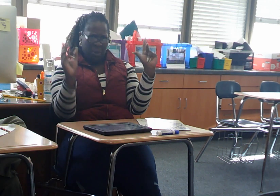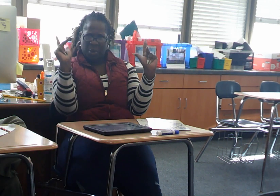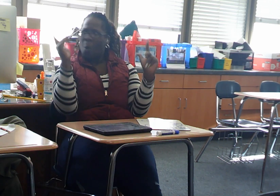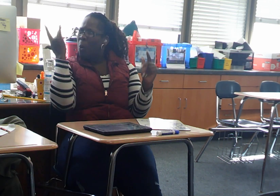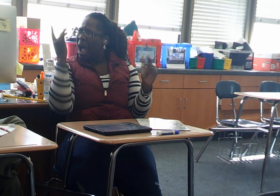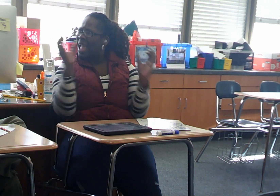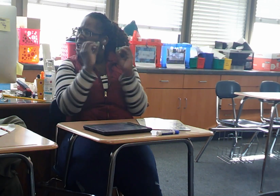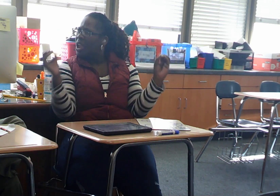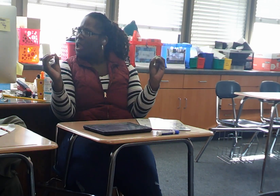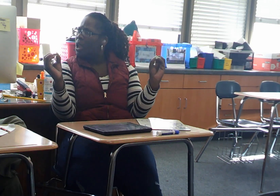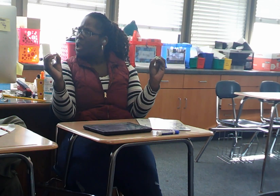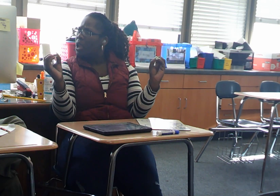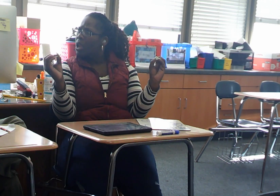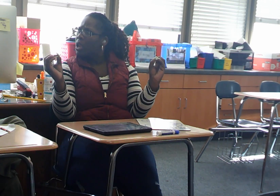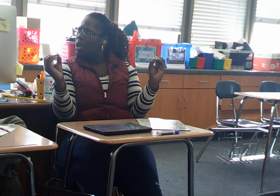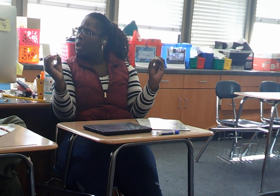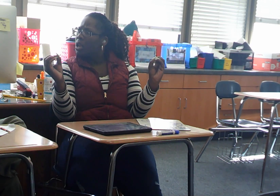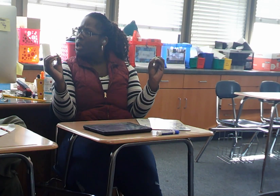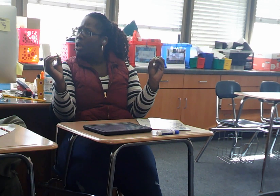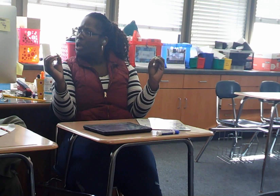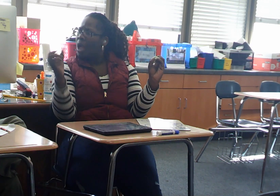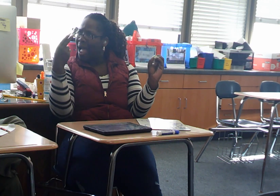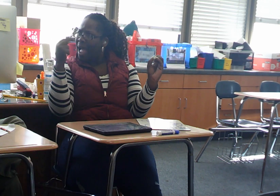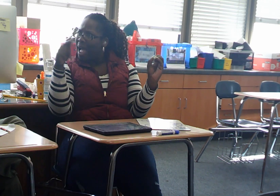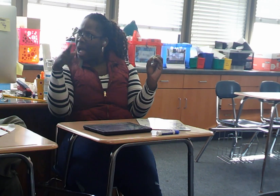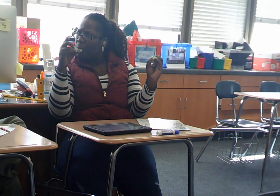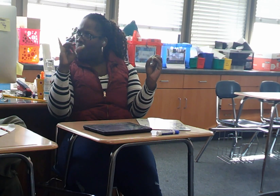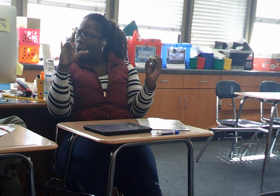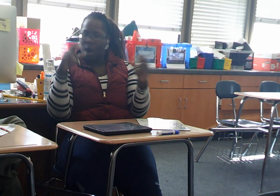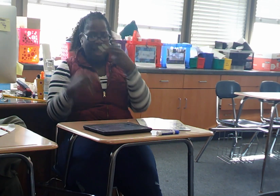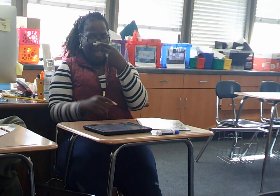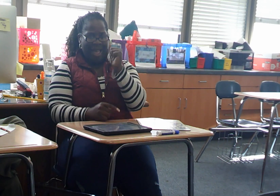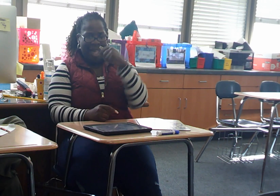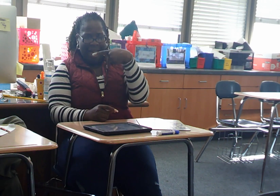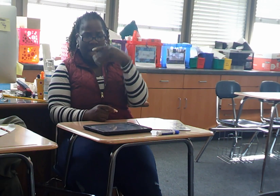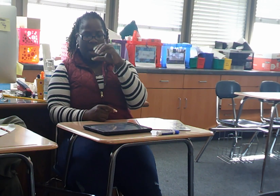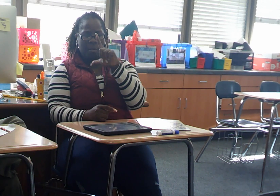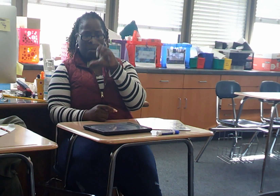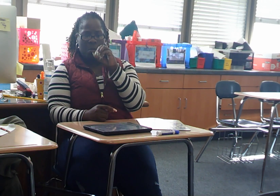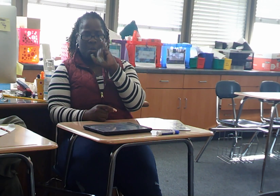Why was 46 split into two cells of 23?